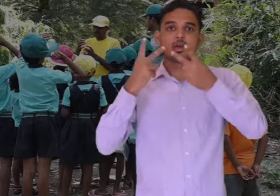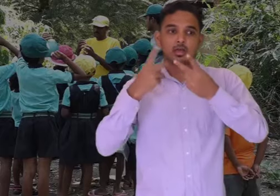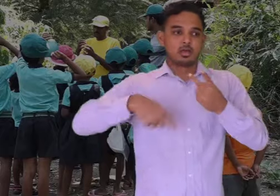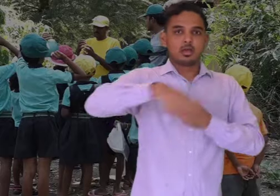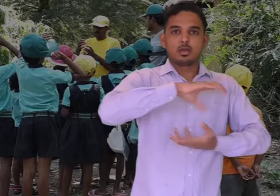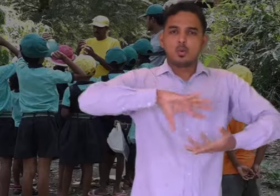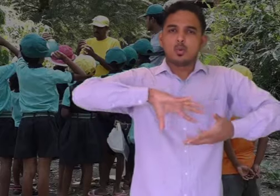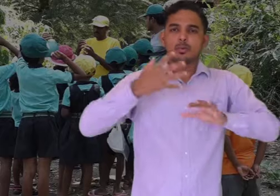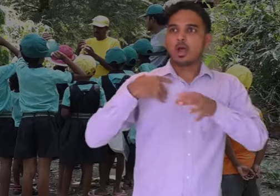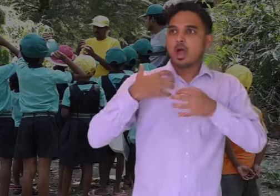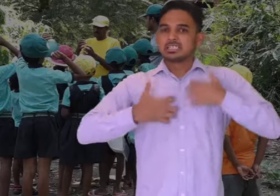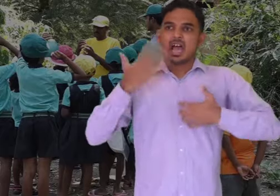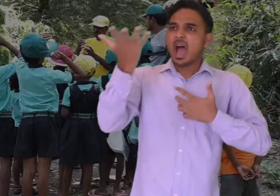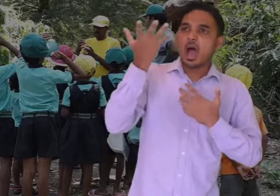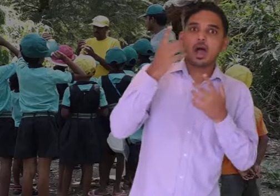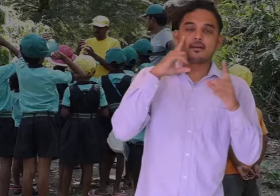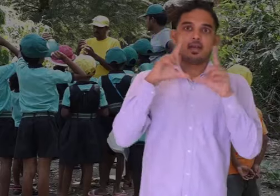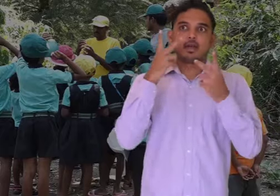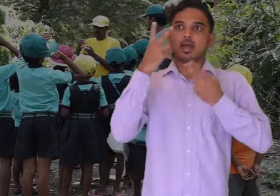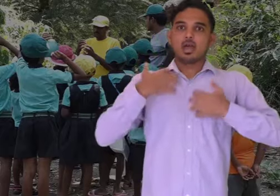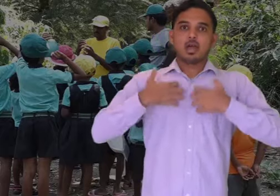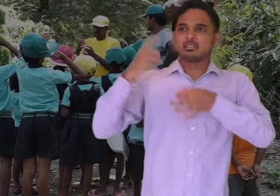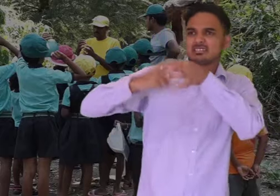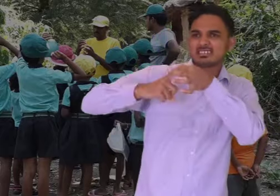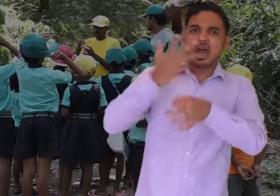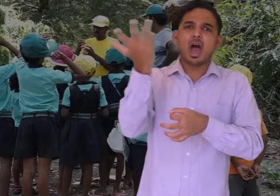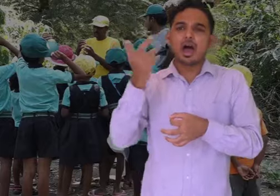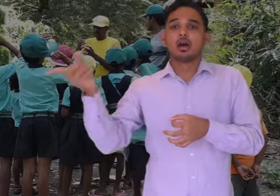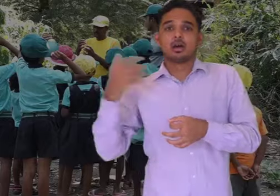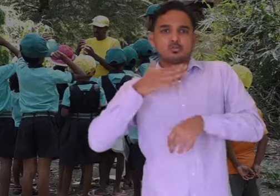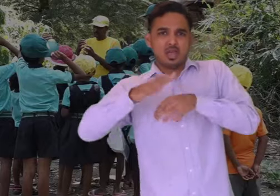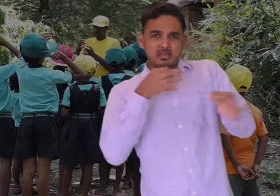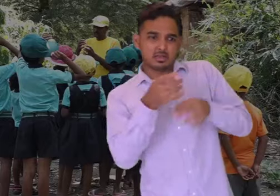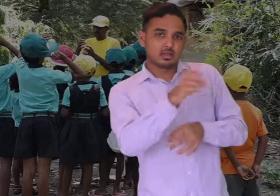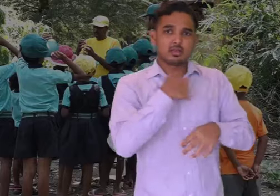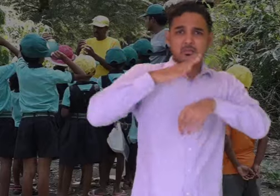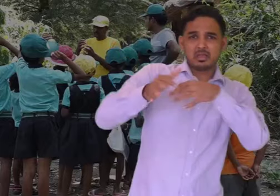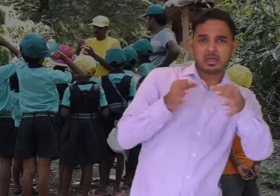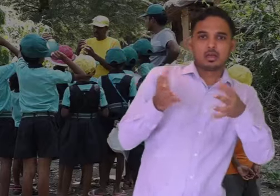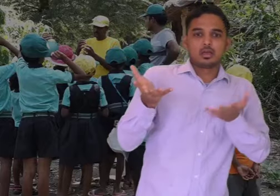many flowering plants and fruit trees this automatically builds interest and